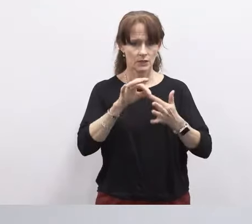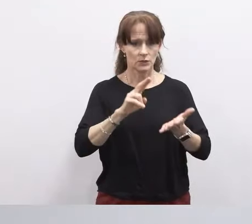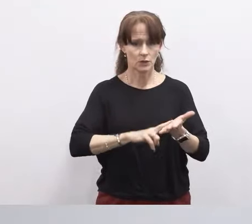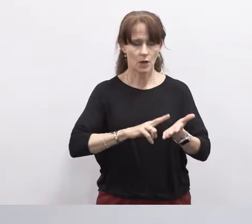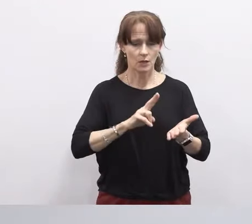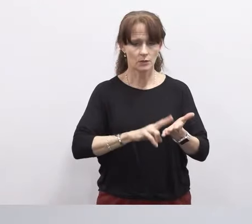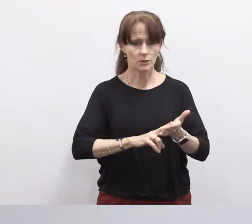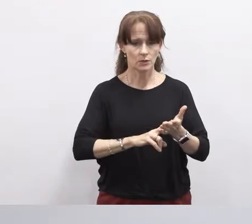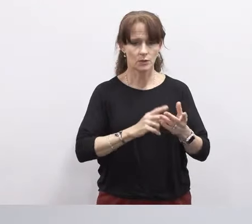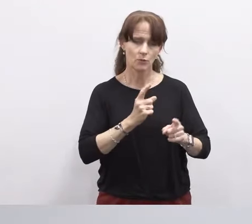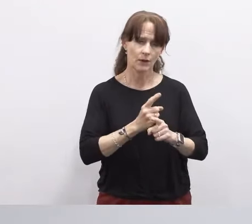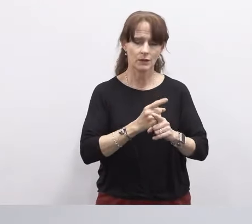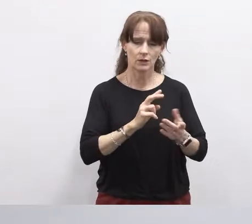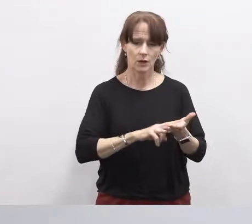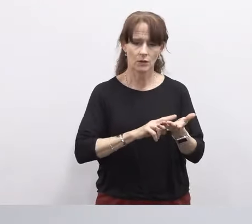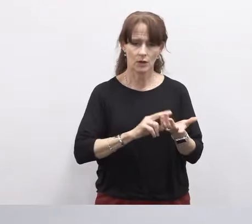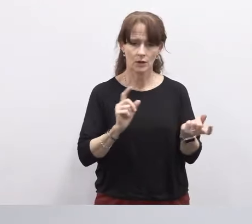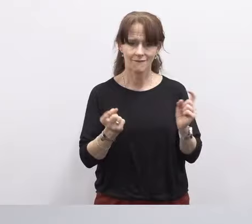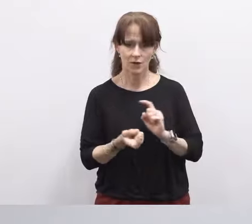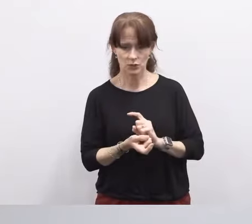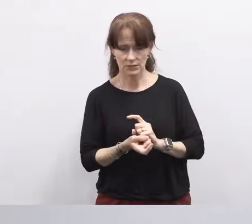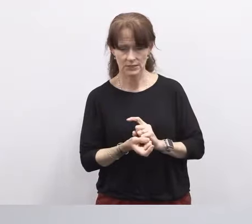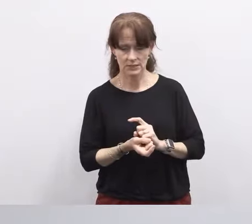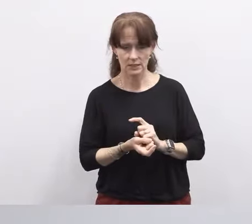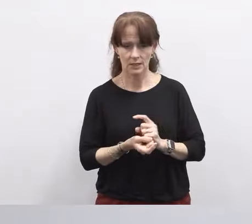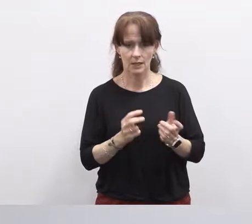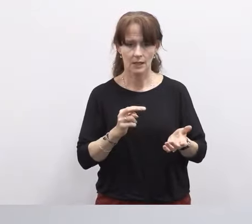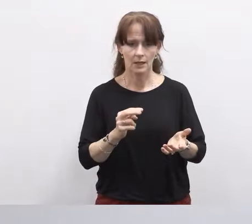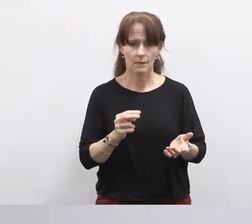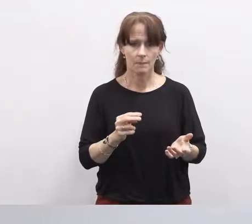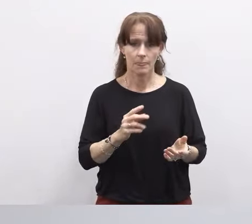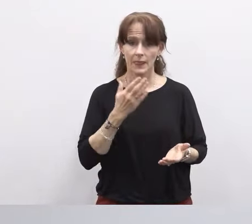to regular contract conversions, which is really good news